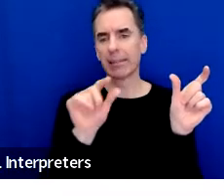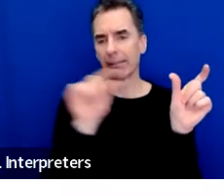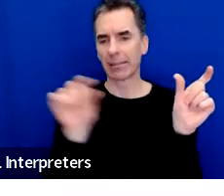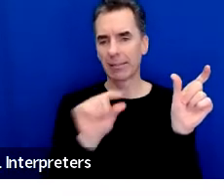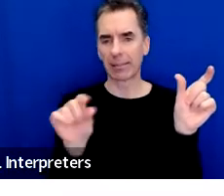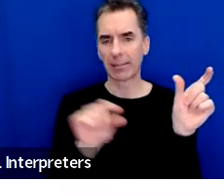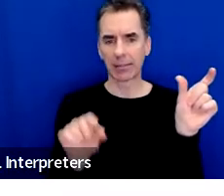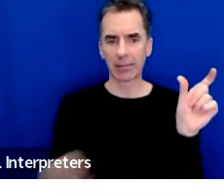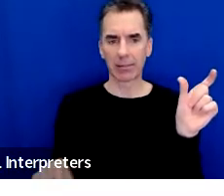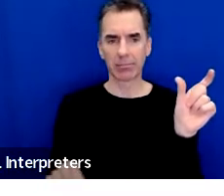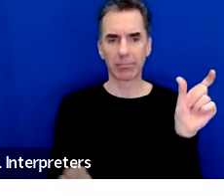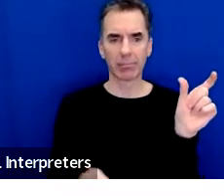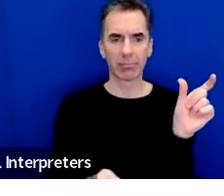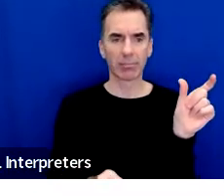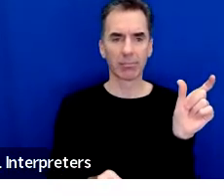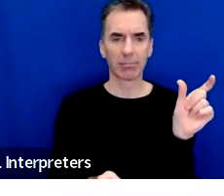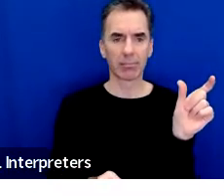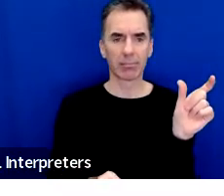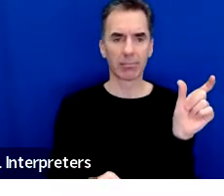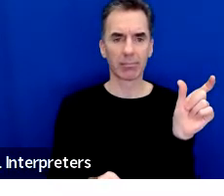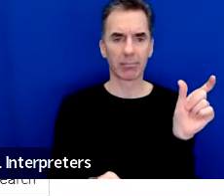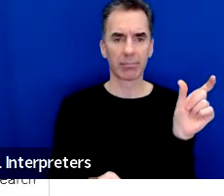of course preserves information library instruction and research assistants.